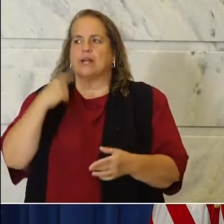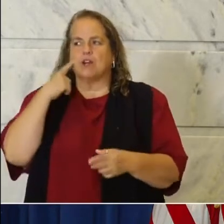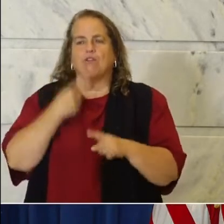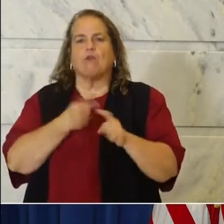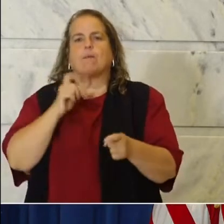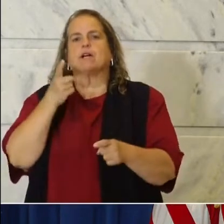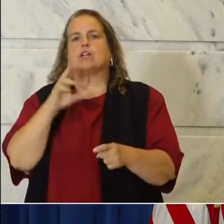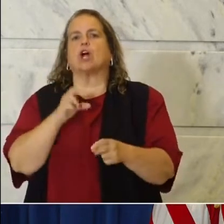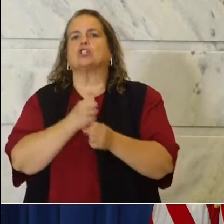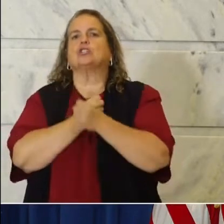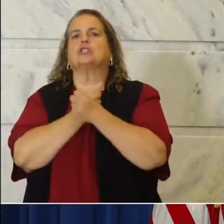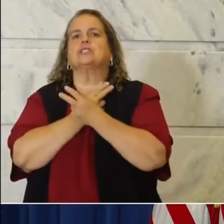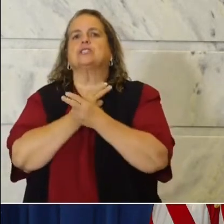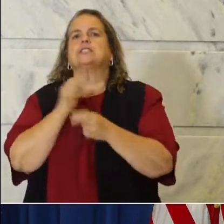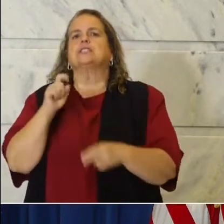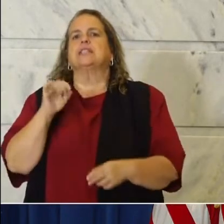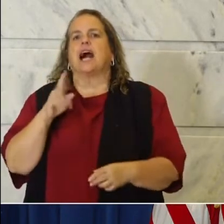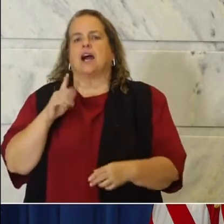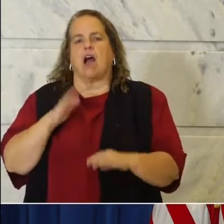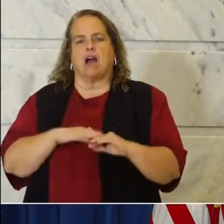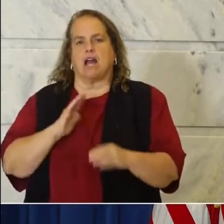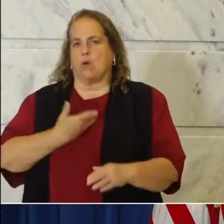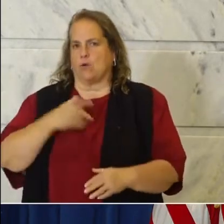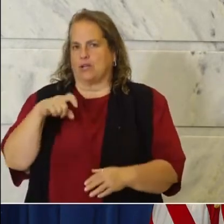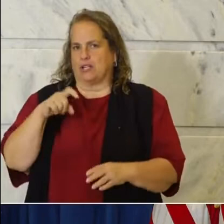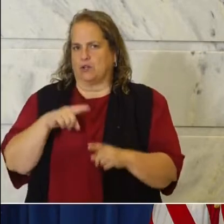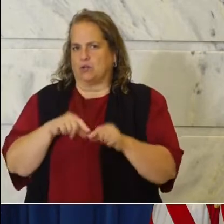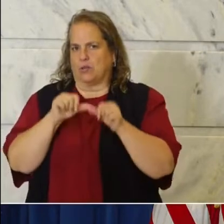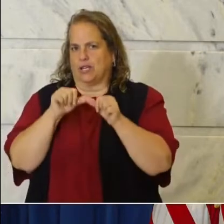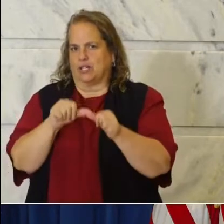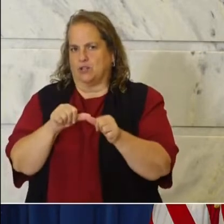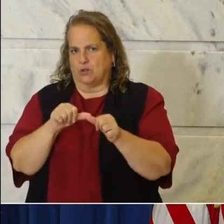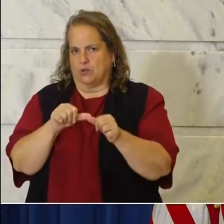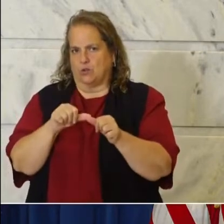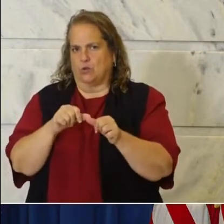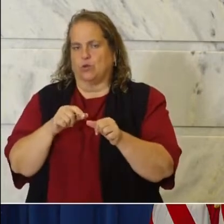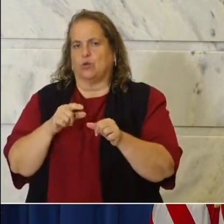on our need to continue toe, wear these and do what it takes.